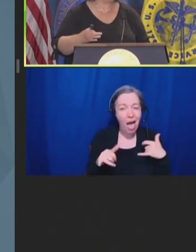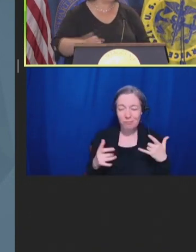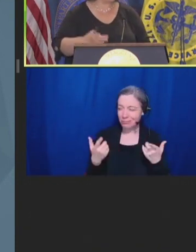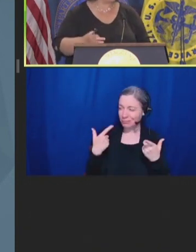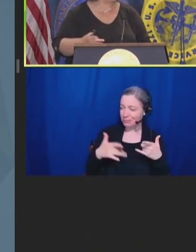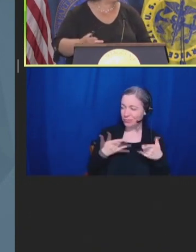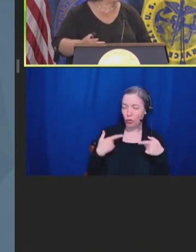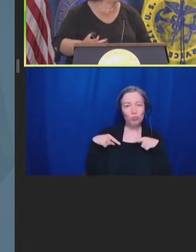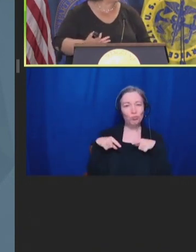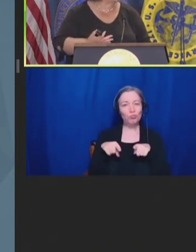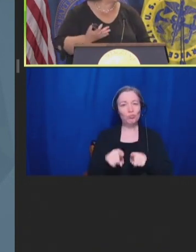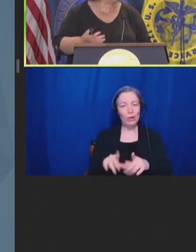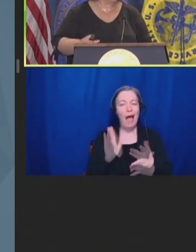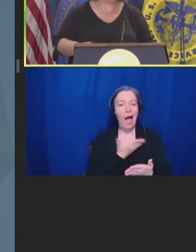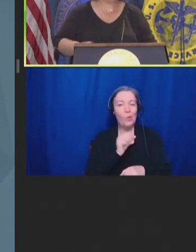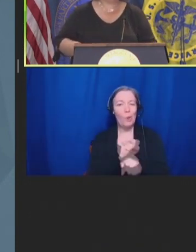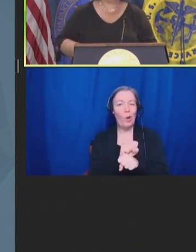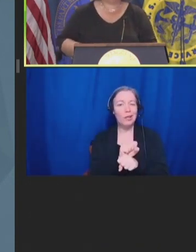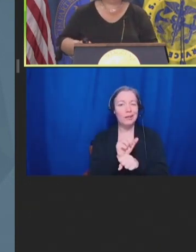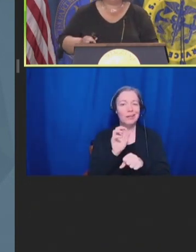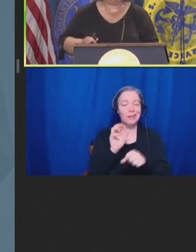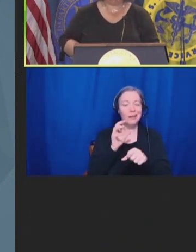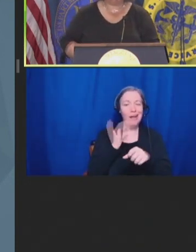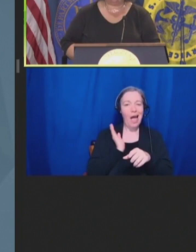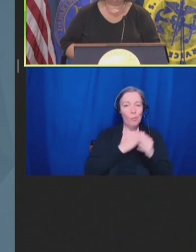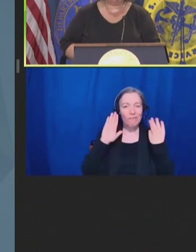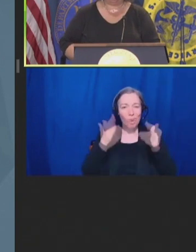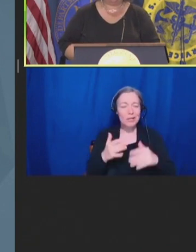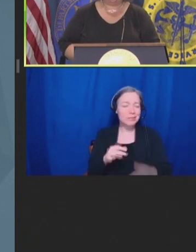working and where we're focusing. So, I think some of those things will come out together.